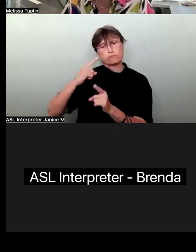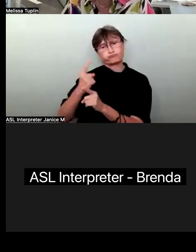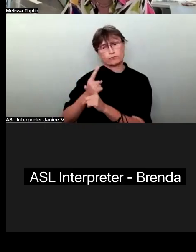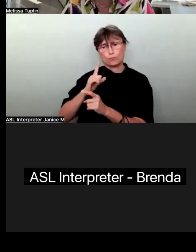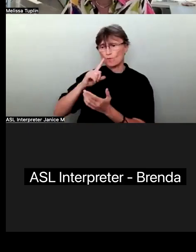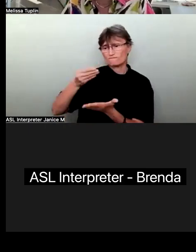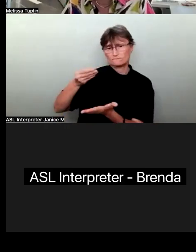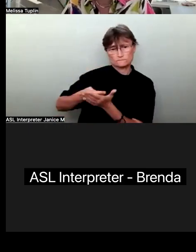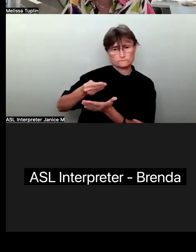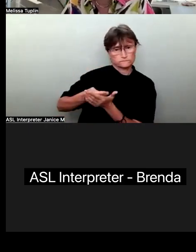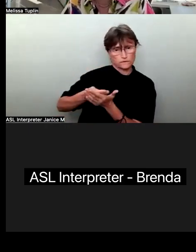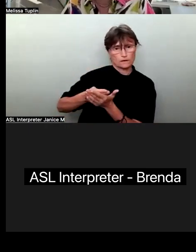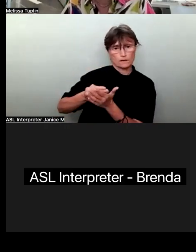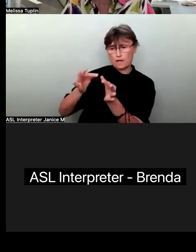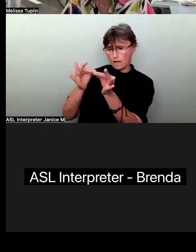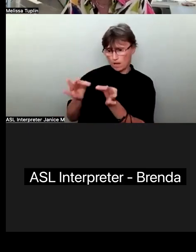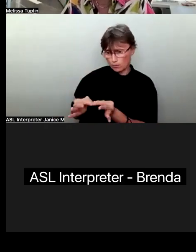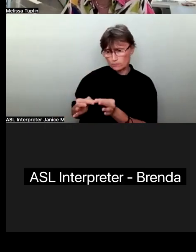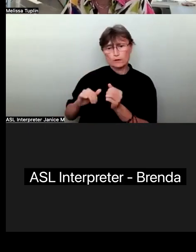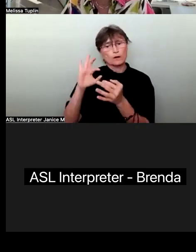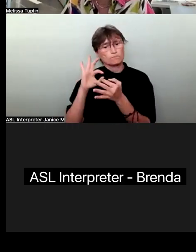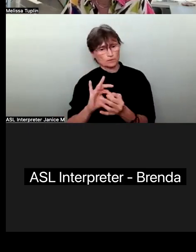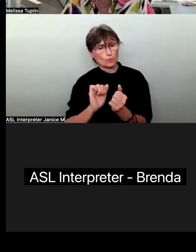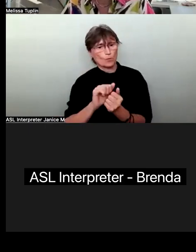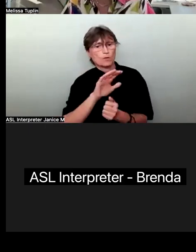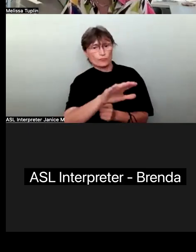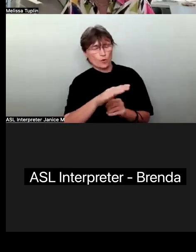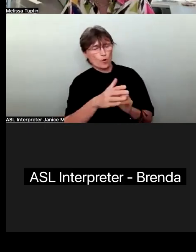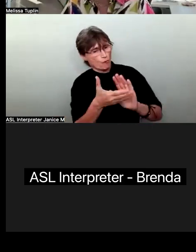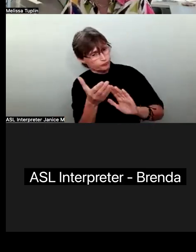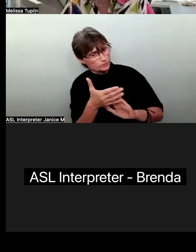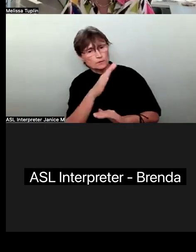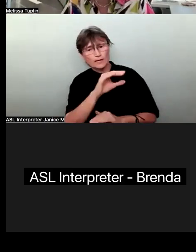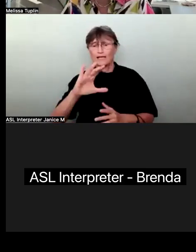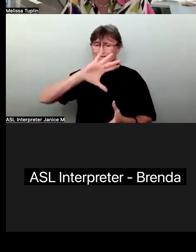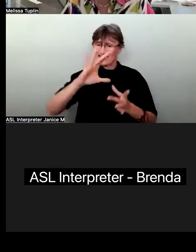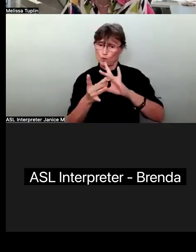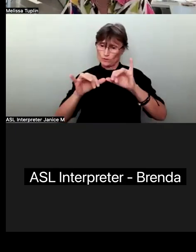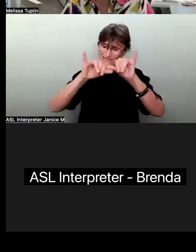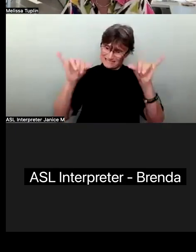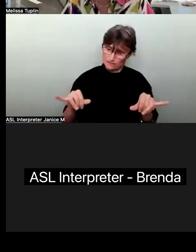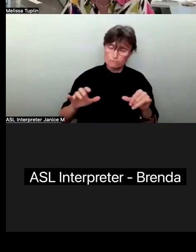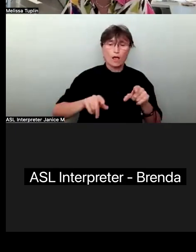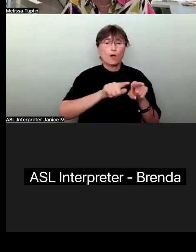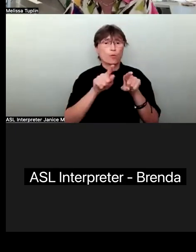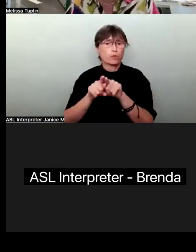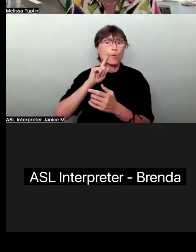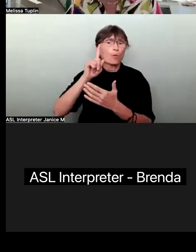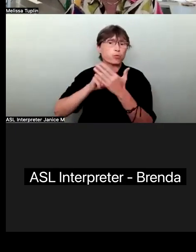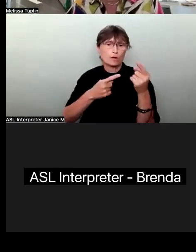to their overall operations, ecosystem context and peer organizations in the program stream.